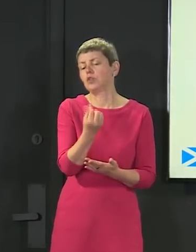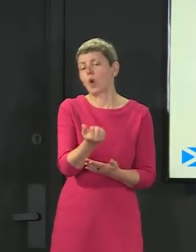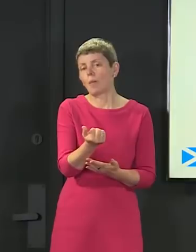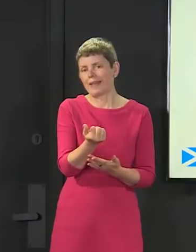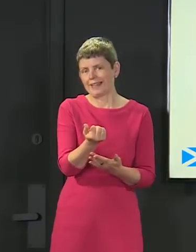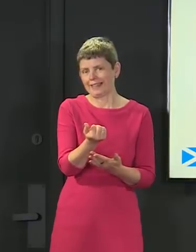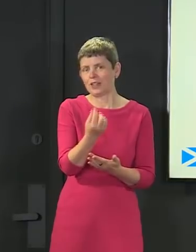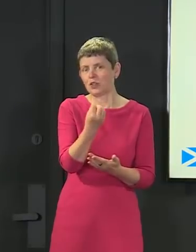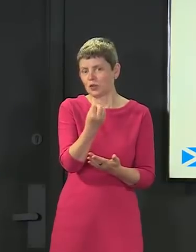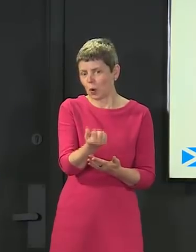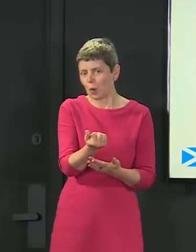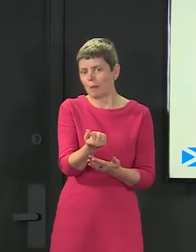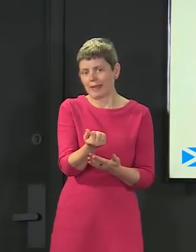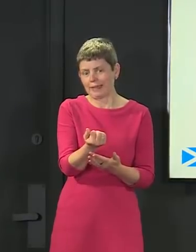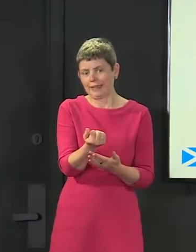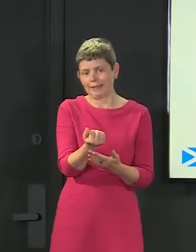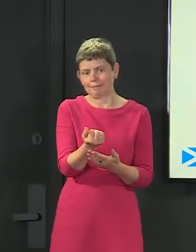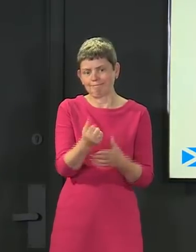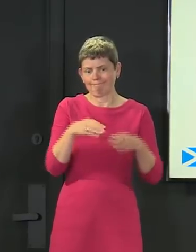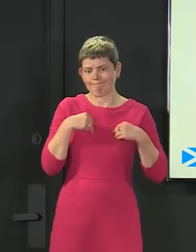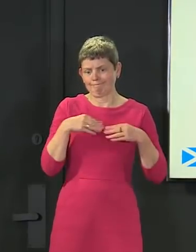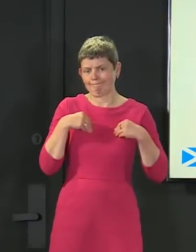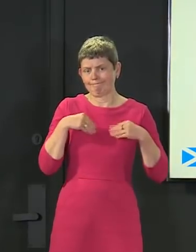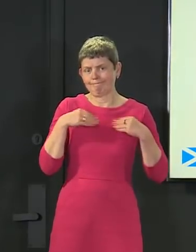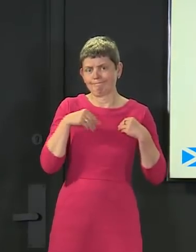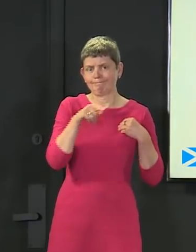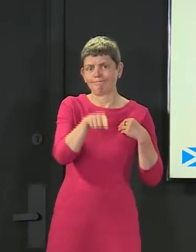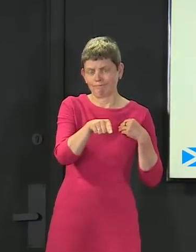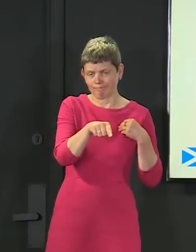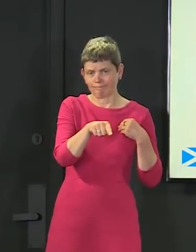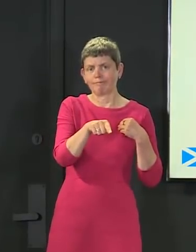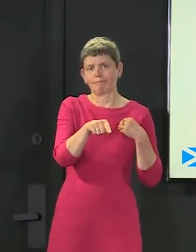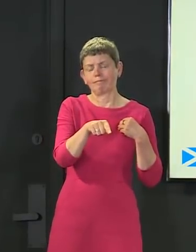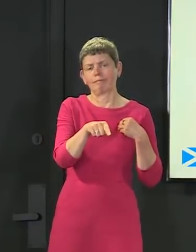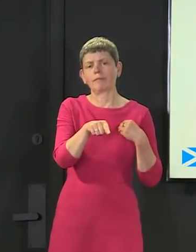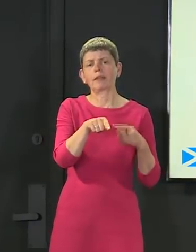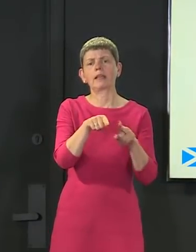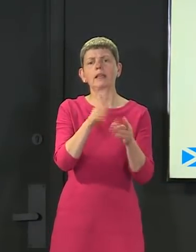seven day case rate because of the size of the population there so that needs factored in as well